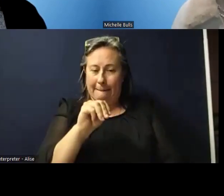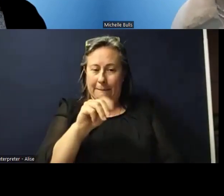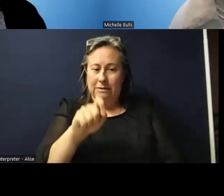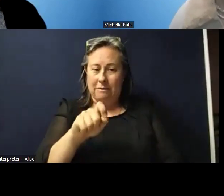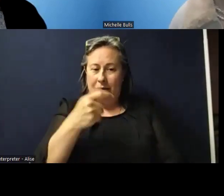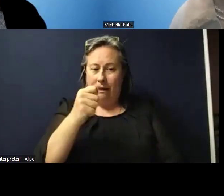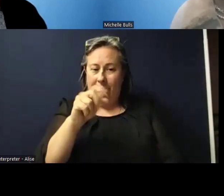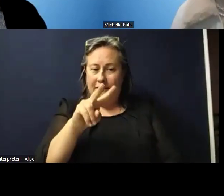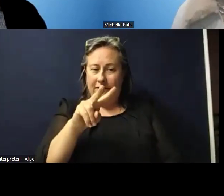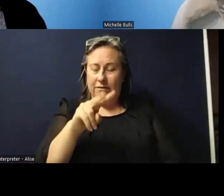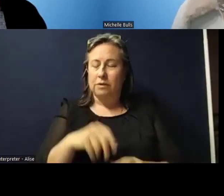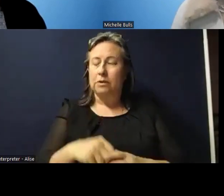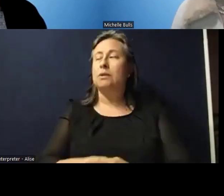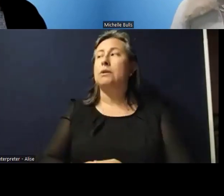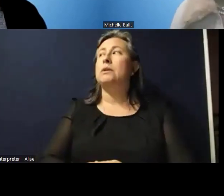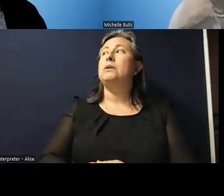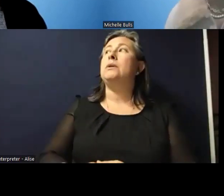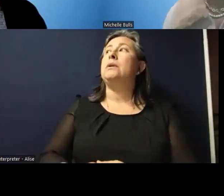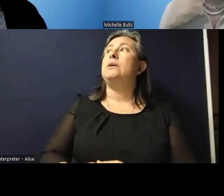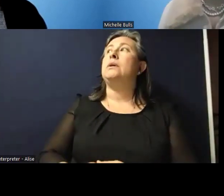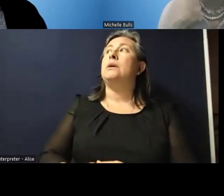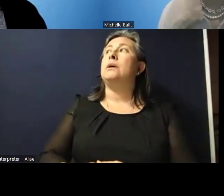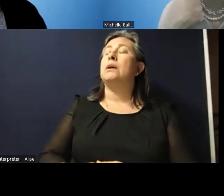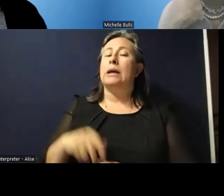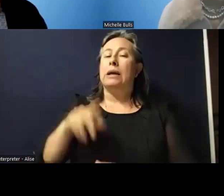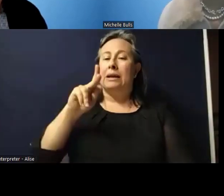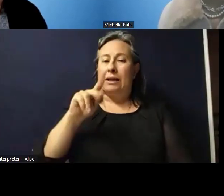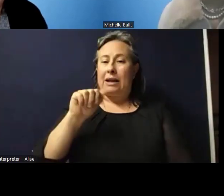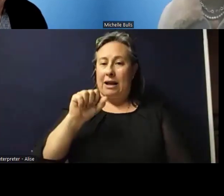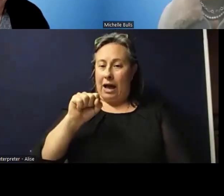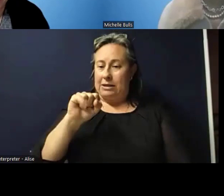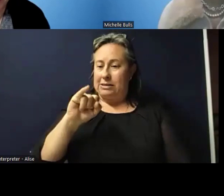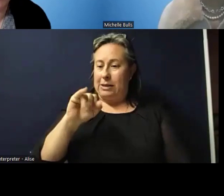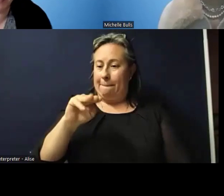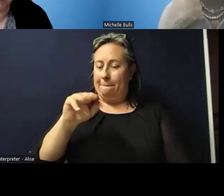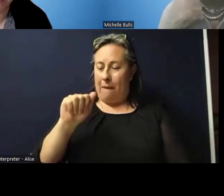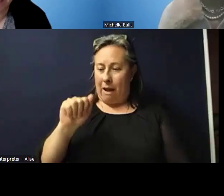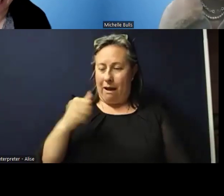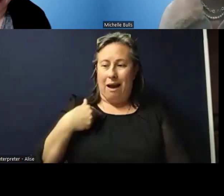Michelle Bulls: So, Kasima, I'm pulling you out of moderation level.